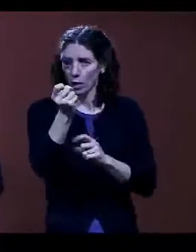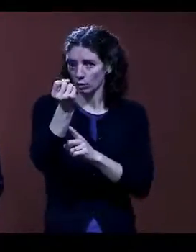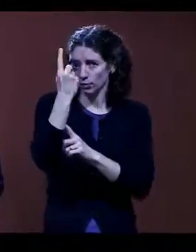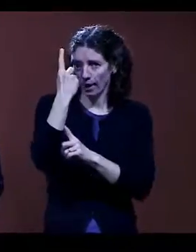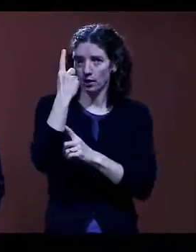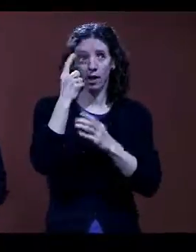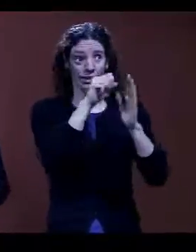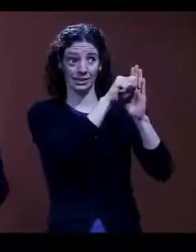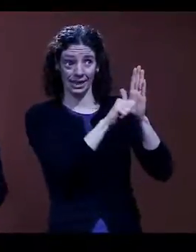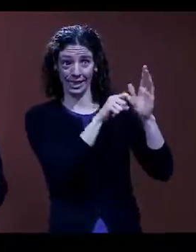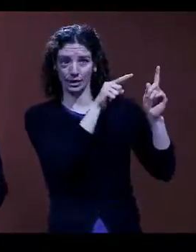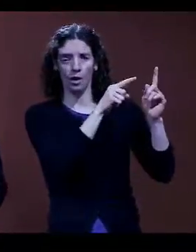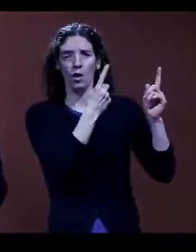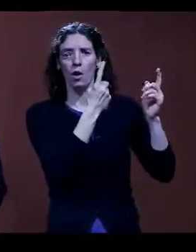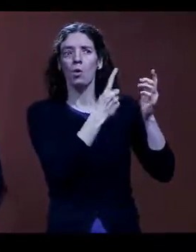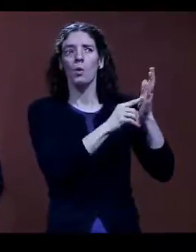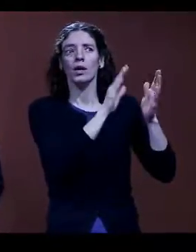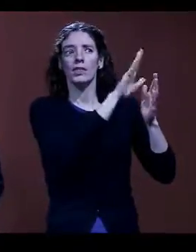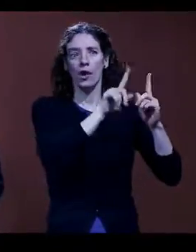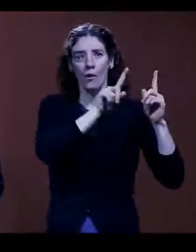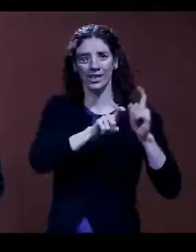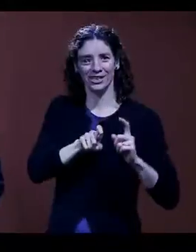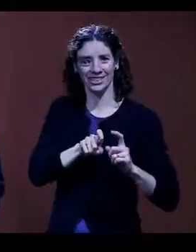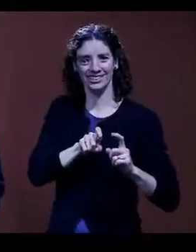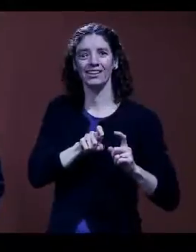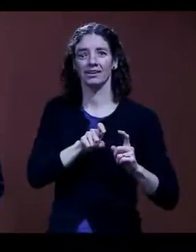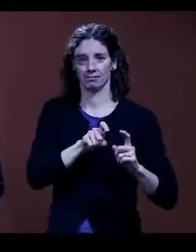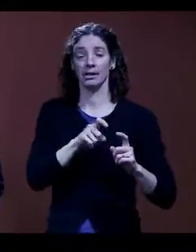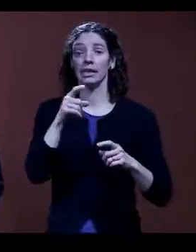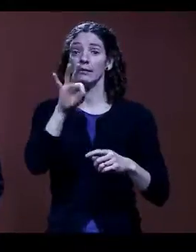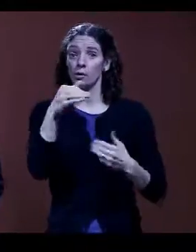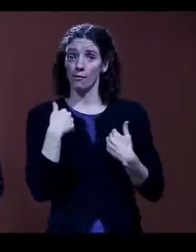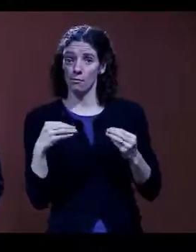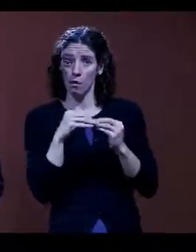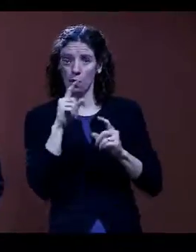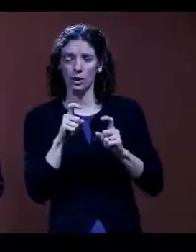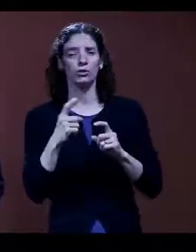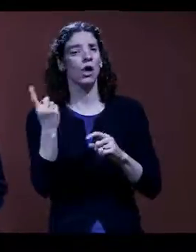If you have additional questions, always ask your State Transition Coordinator